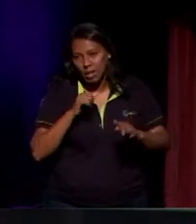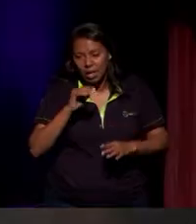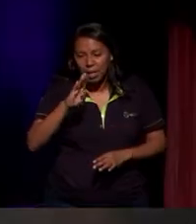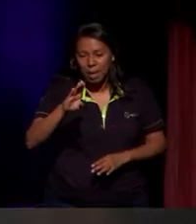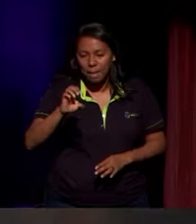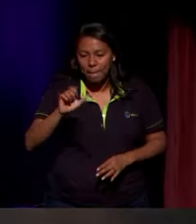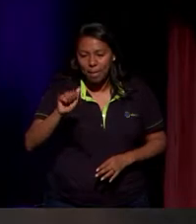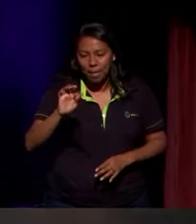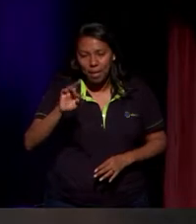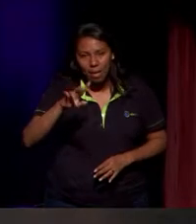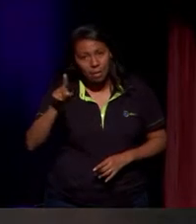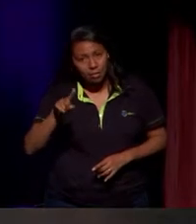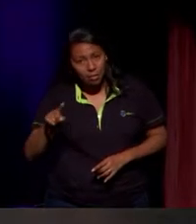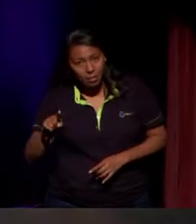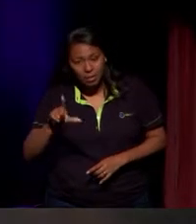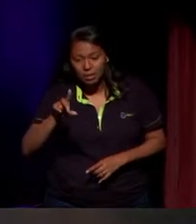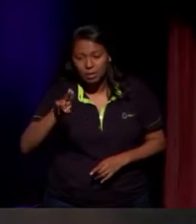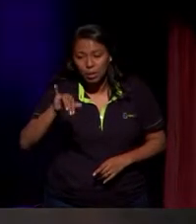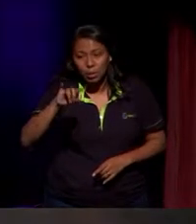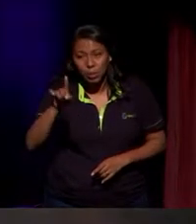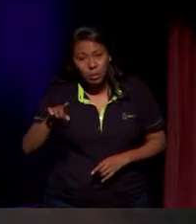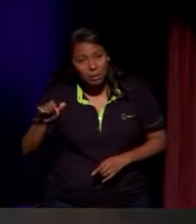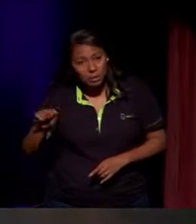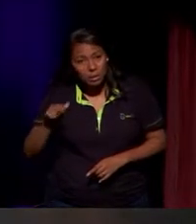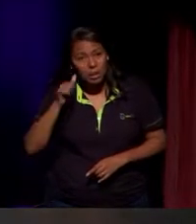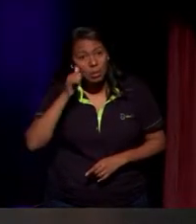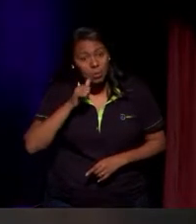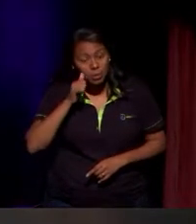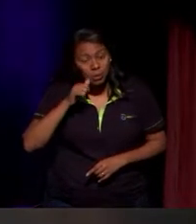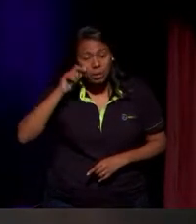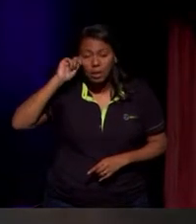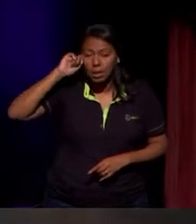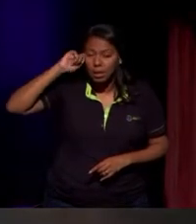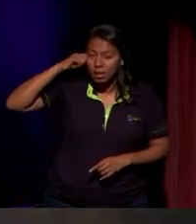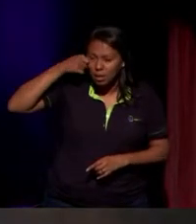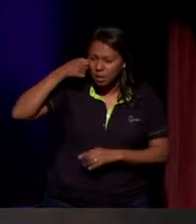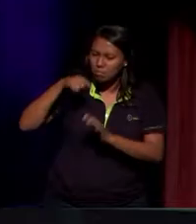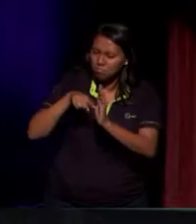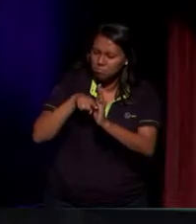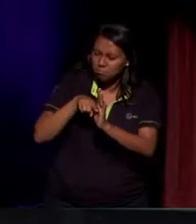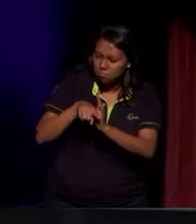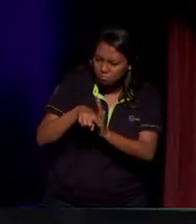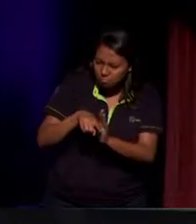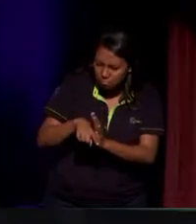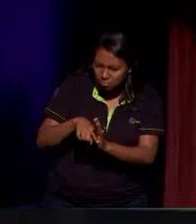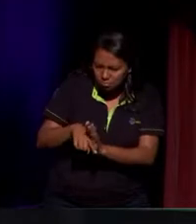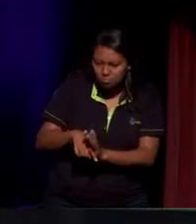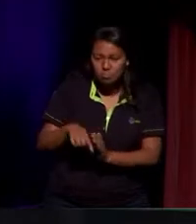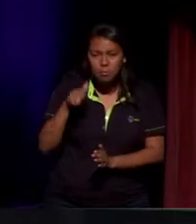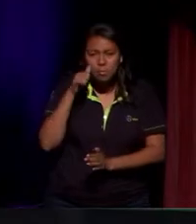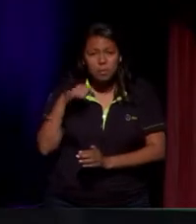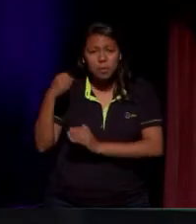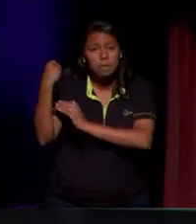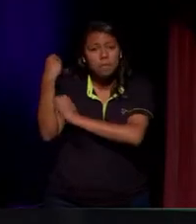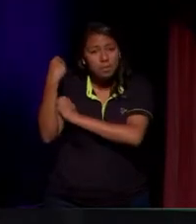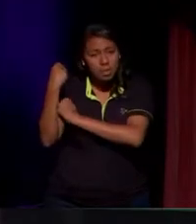Black women researchers, Black feminists that have produced and produced